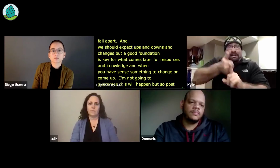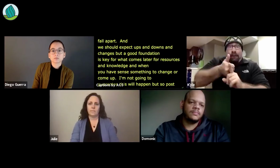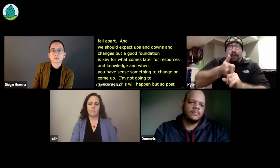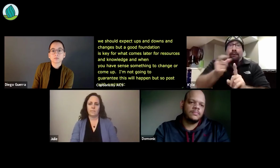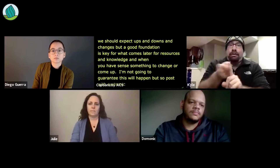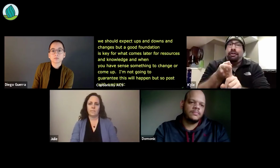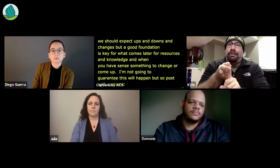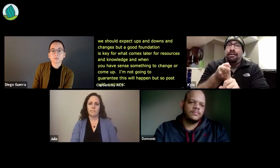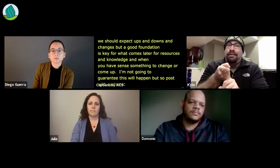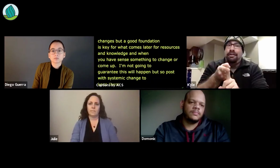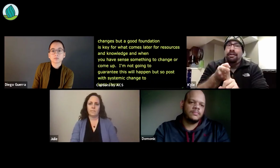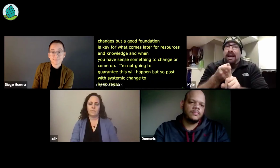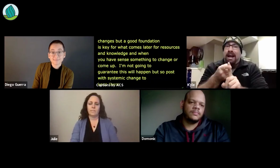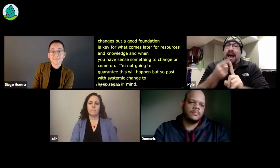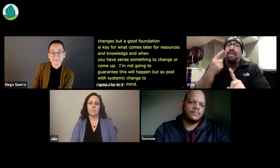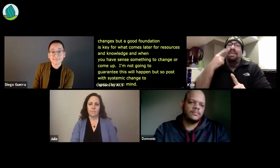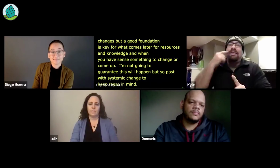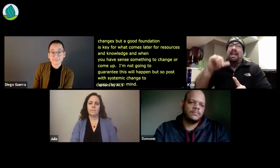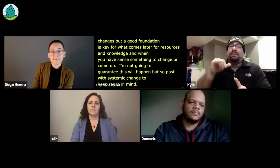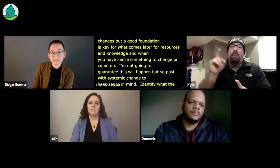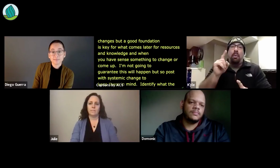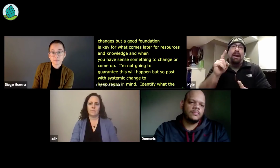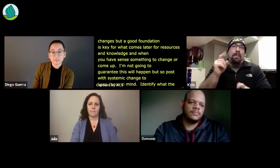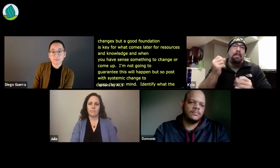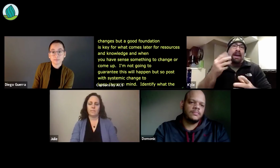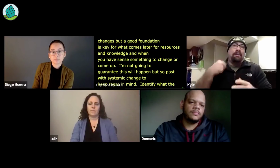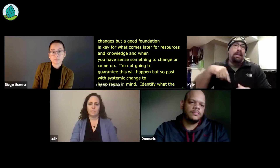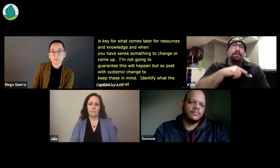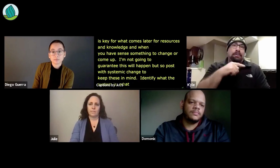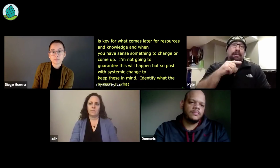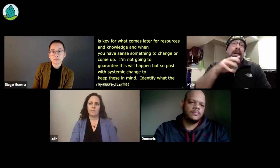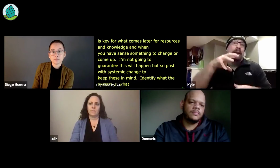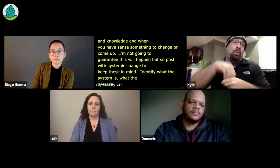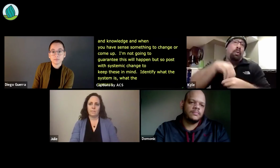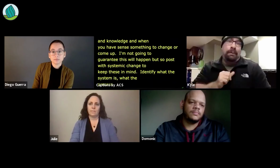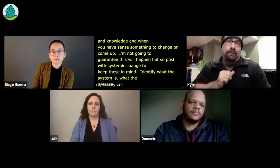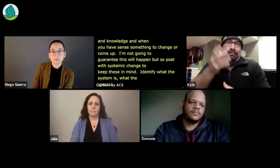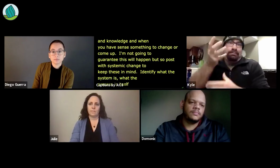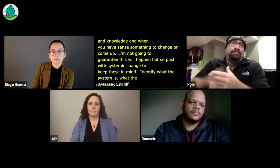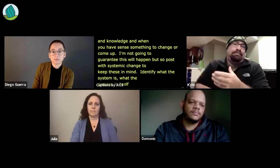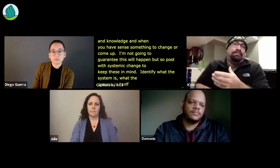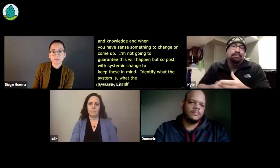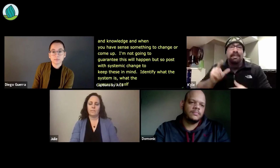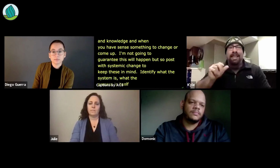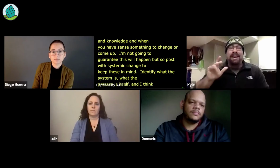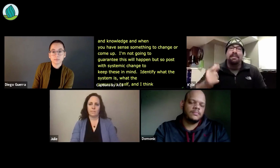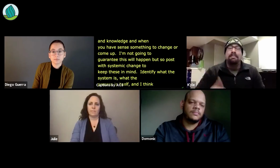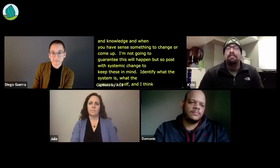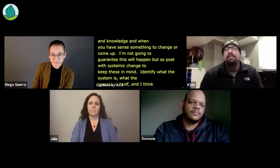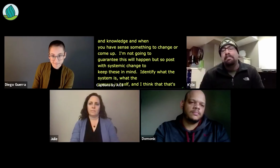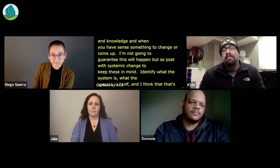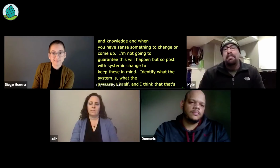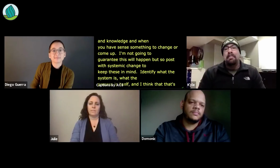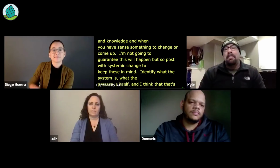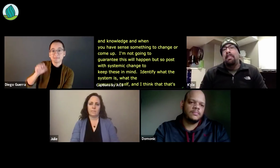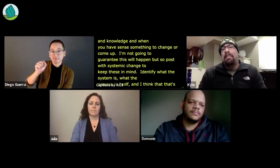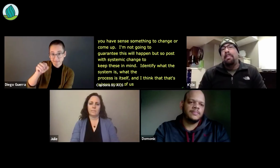and I think that that's where many of us, including myself included, it's a gap and we miss that often.